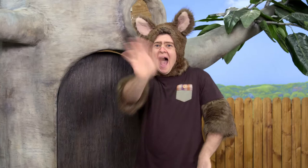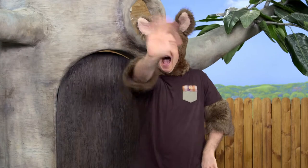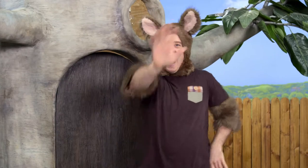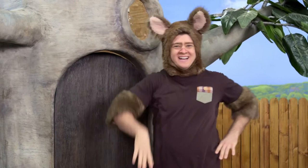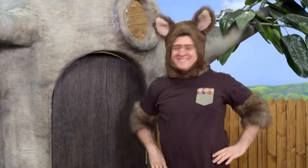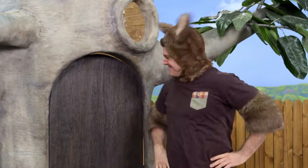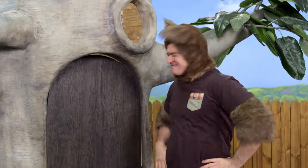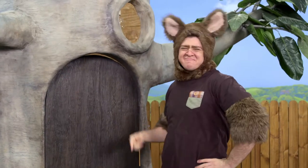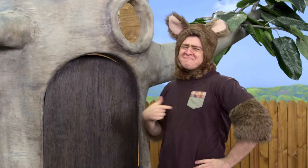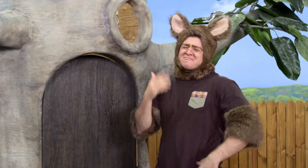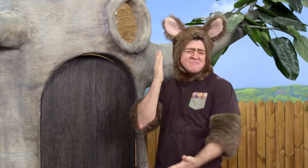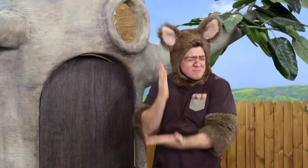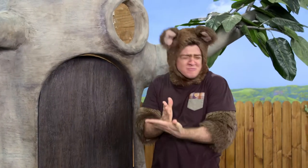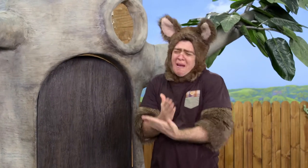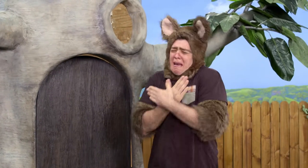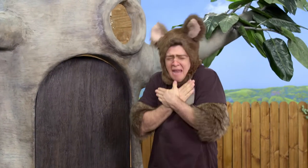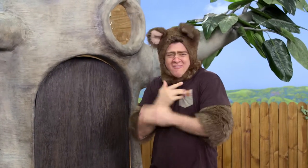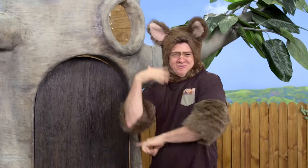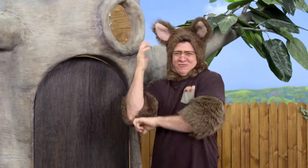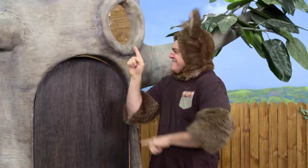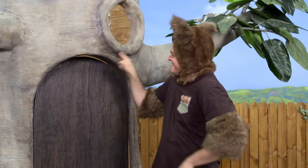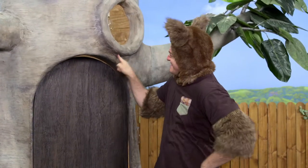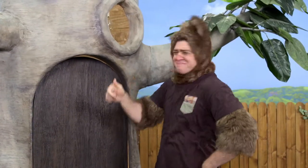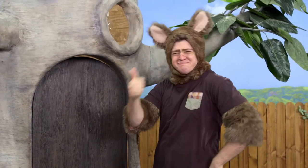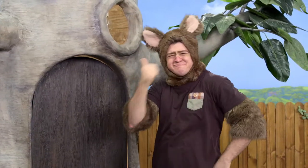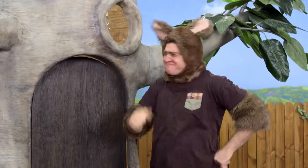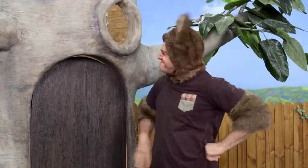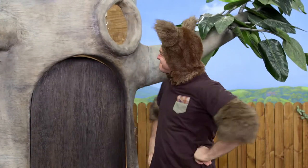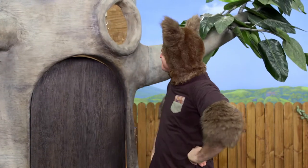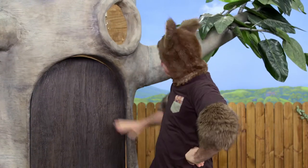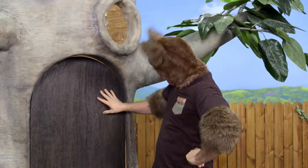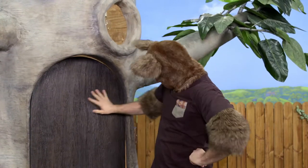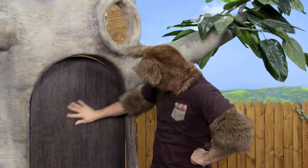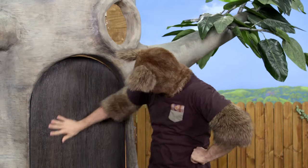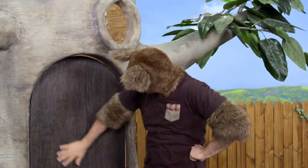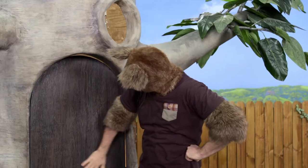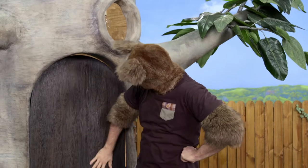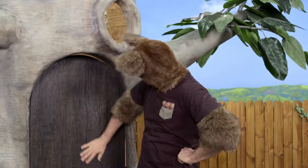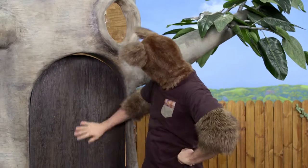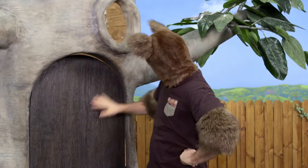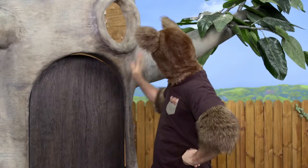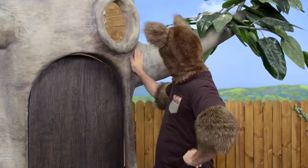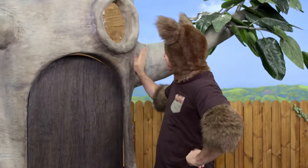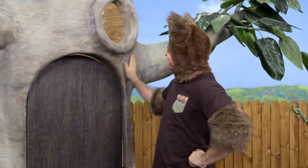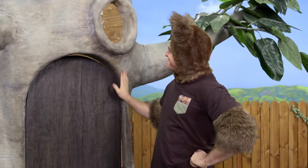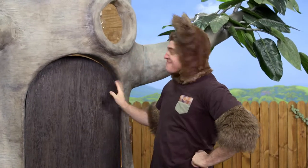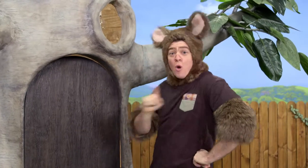Oh, hello, everyone! Oh, I really do love my tree. It's such a good tree. Hmmm.